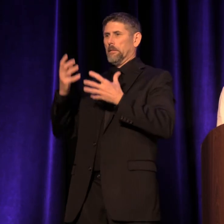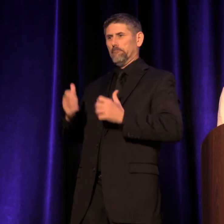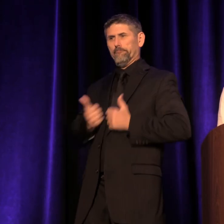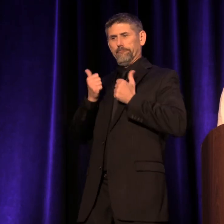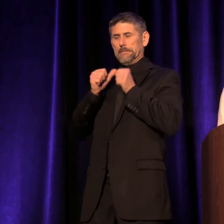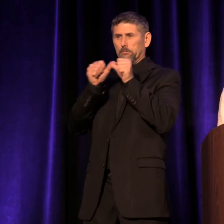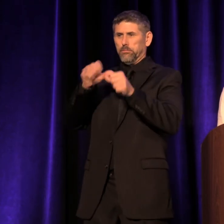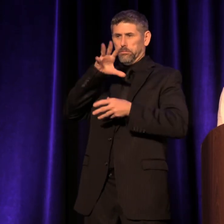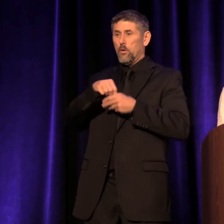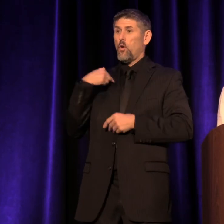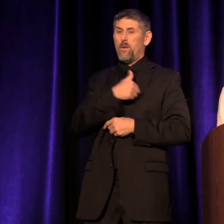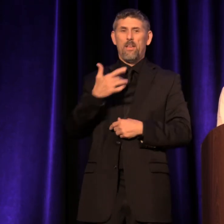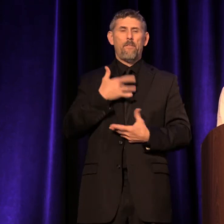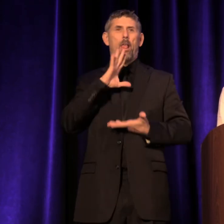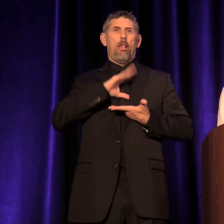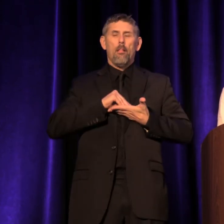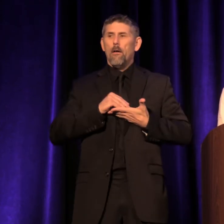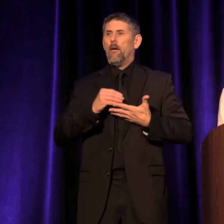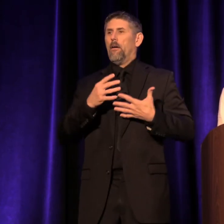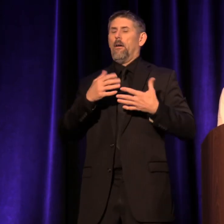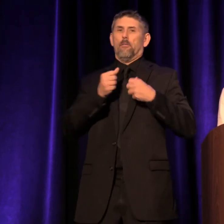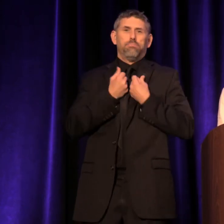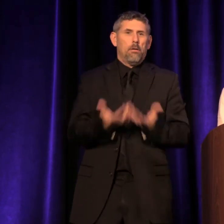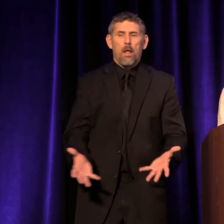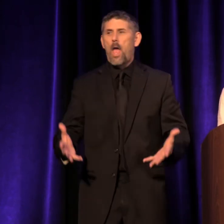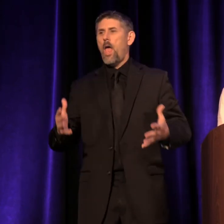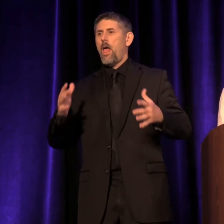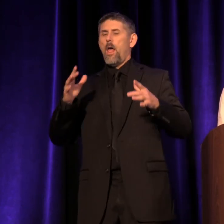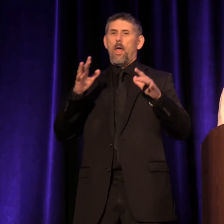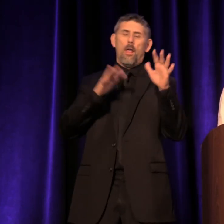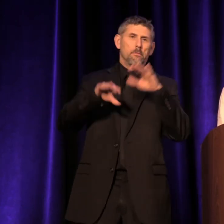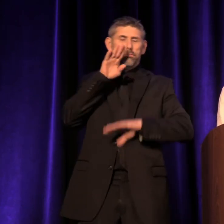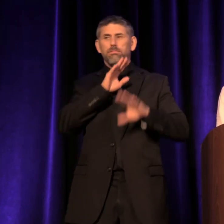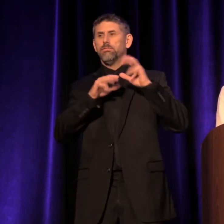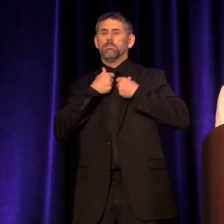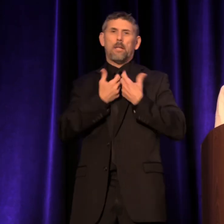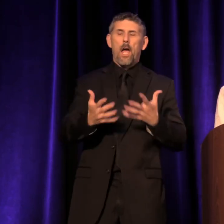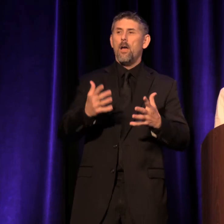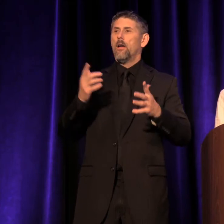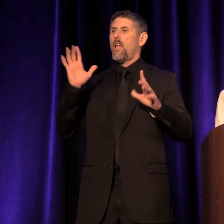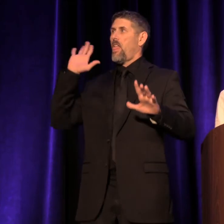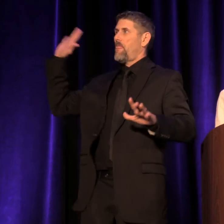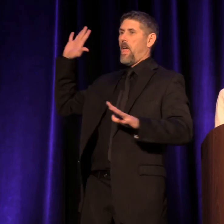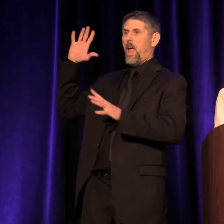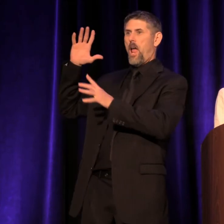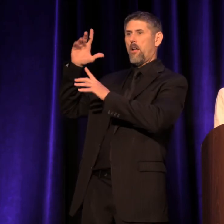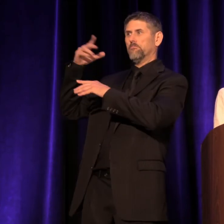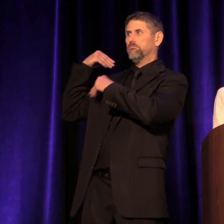our memories of them nourish us and keep us moving forward. And knowing how fiercely each of them loved